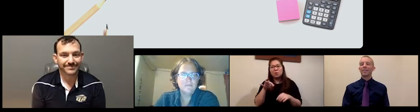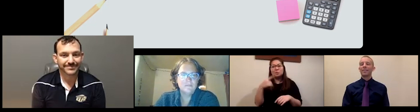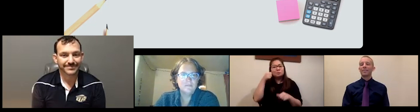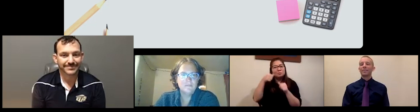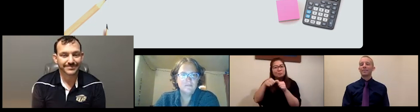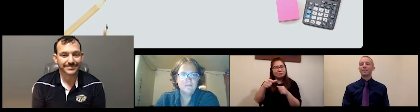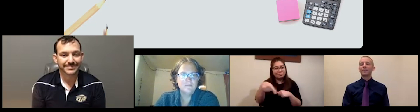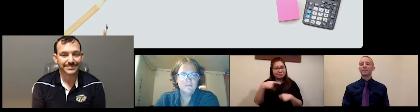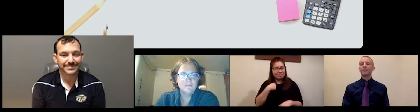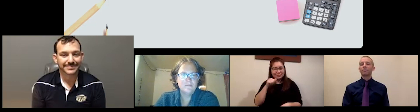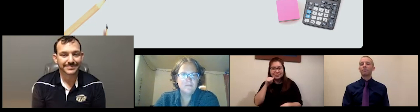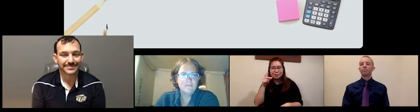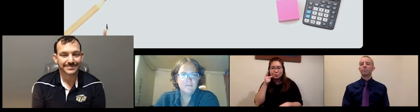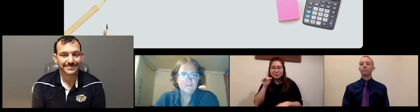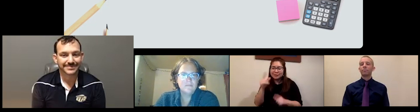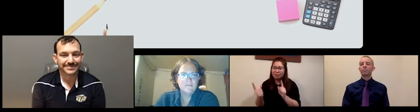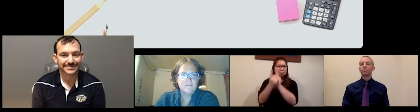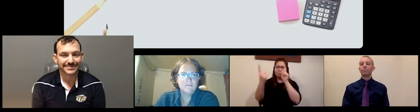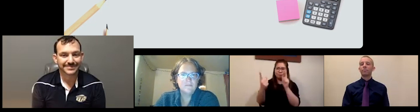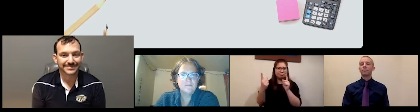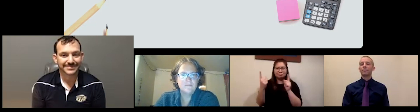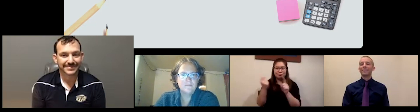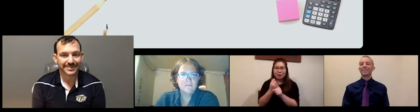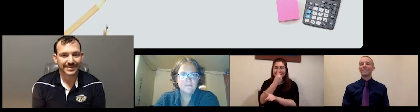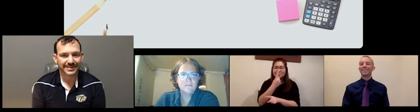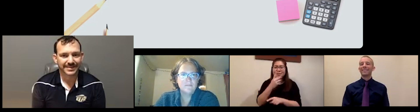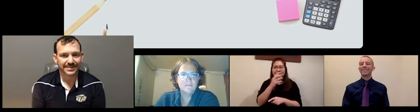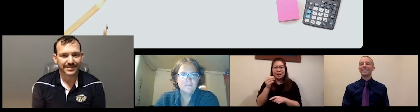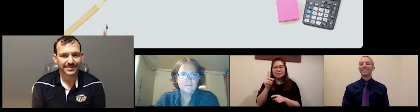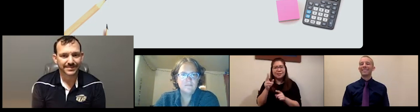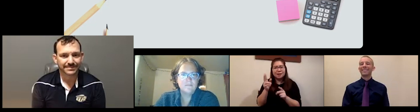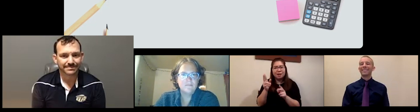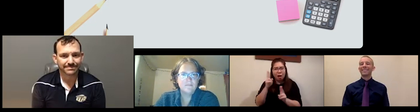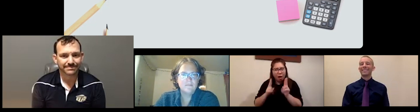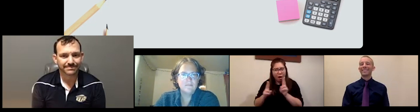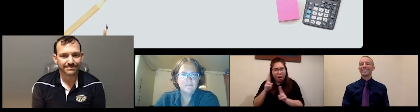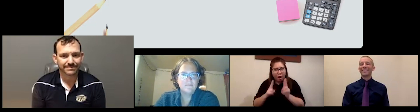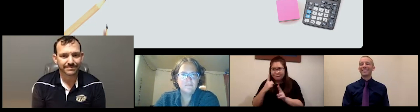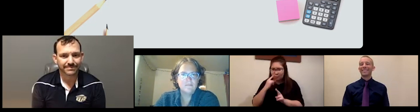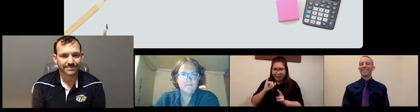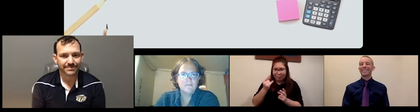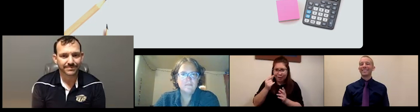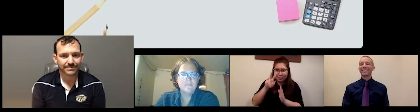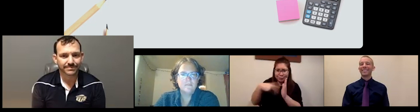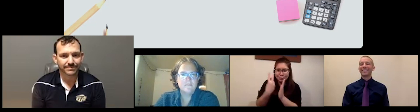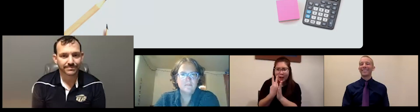I remember randomly bumping into Andrew and we chatted for two hours